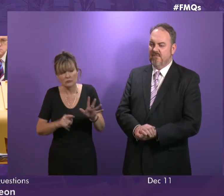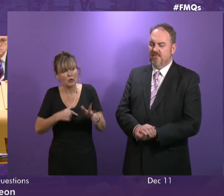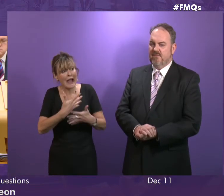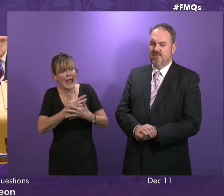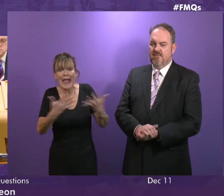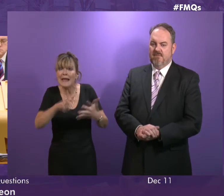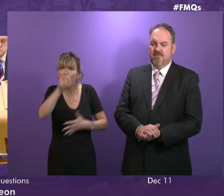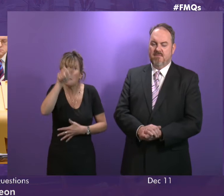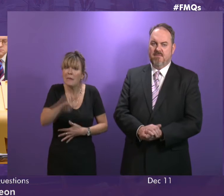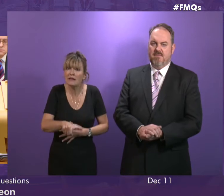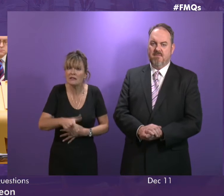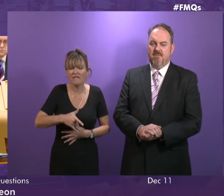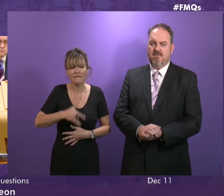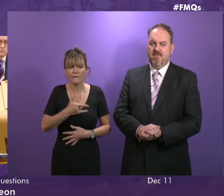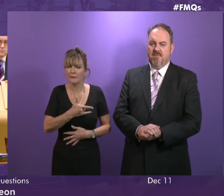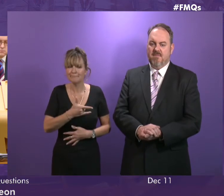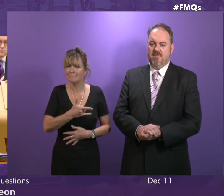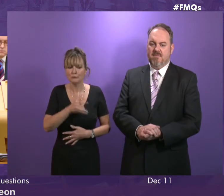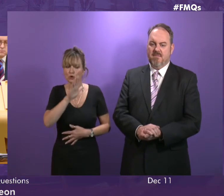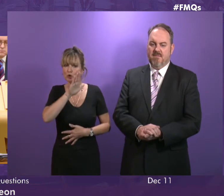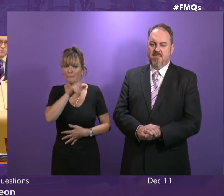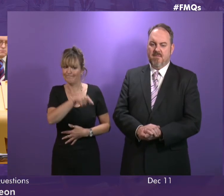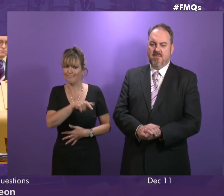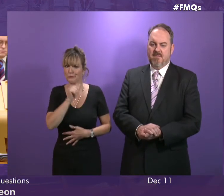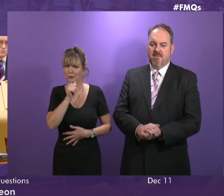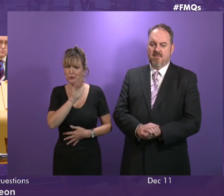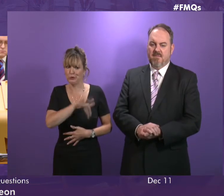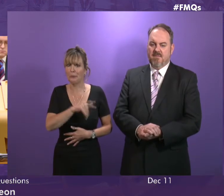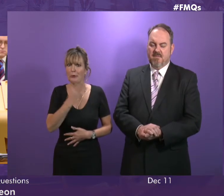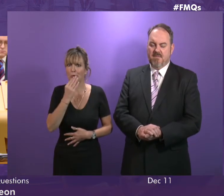about the inappropriate use of snares that they should report it to the police.